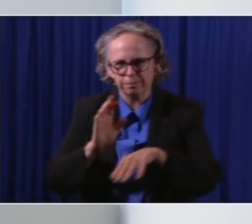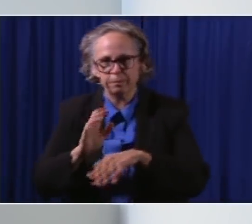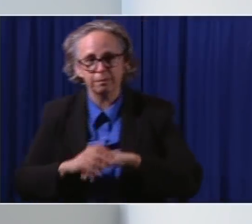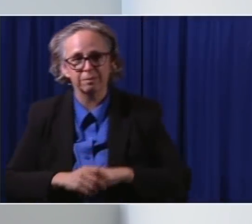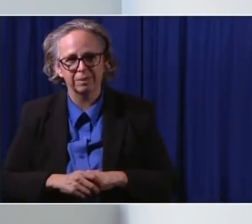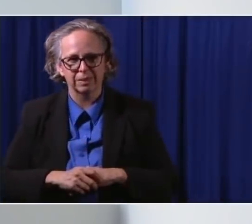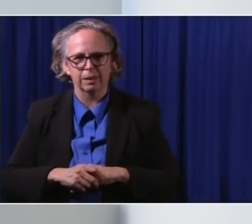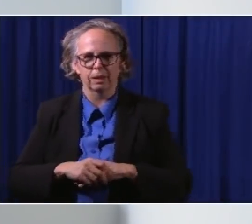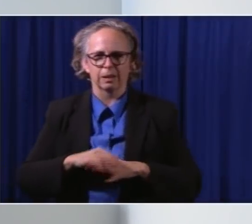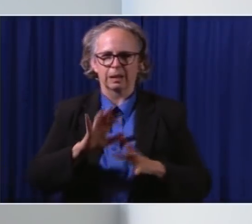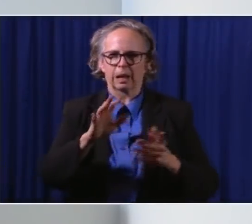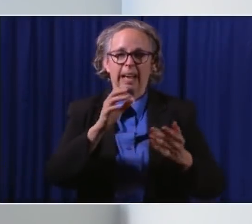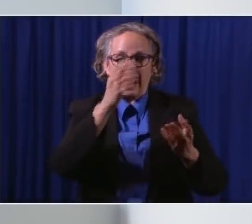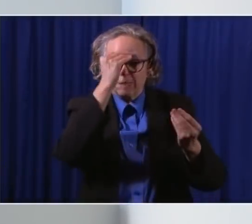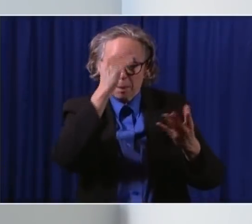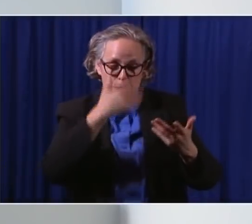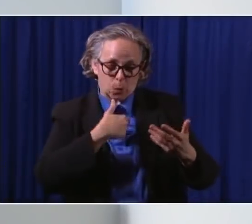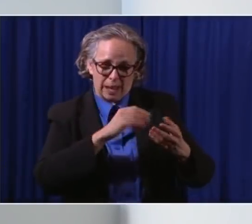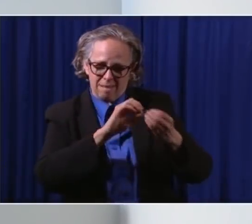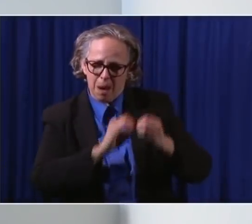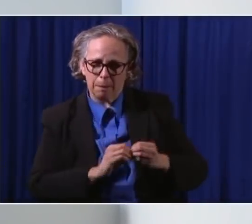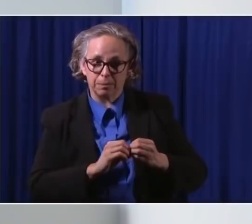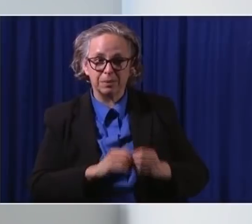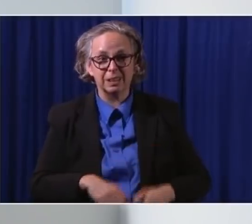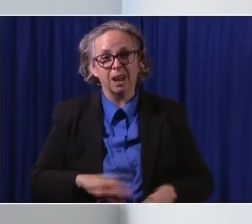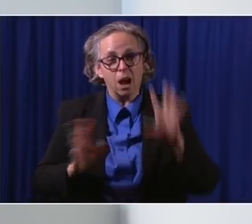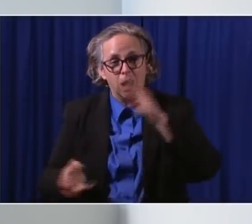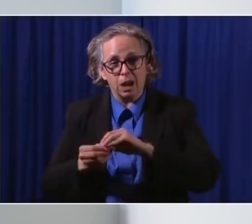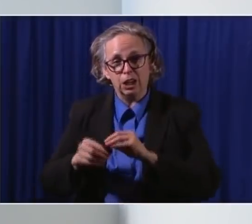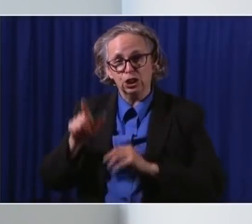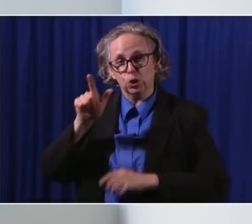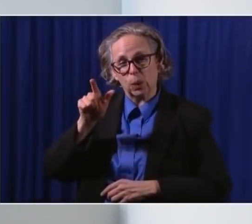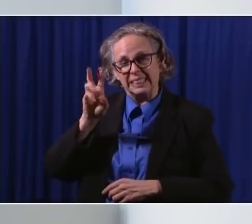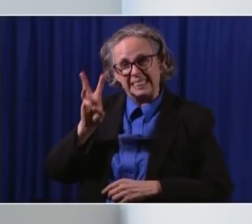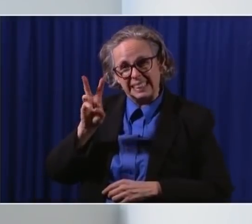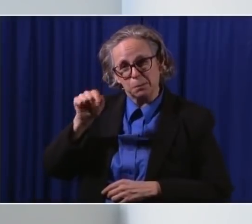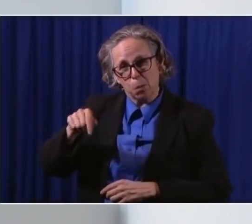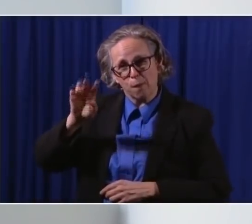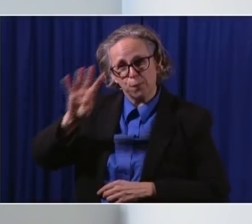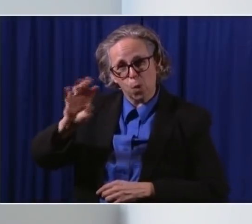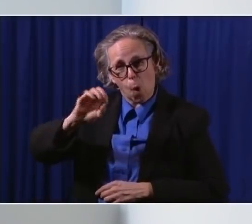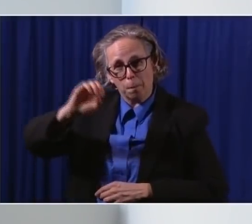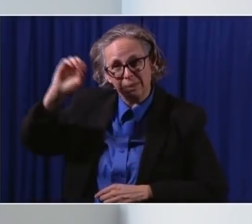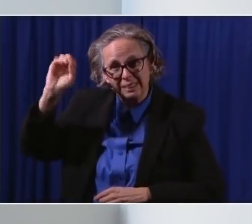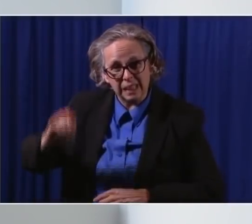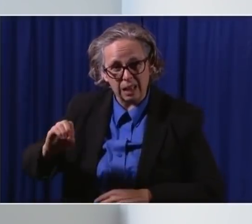HAS SAID, THE AGE OF PEOPLE CONTRACTING THE VIRUS, MORE YOUNGER PEOPLE BEING AFFECTED AT A HIGHER RATE. I WANT TO GO OVER THE